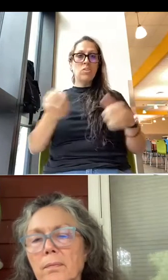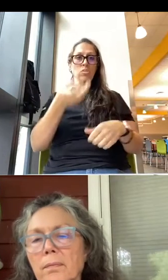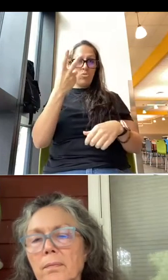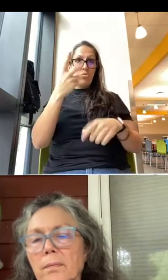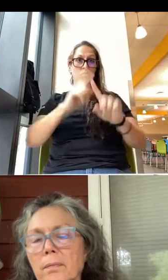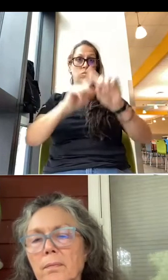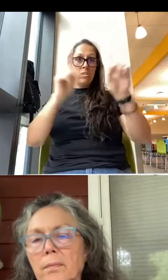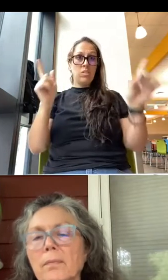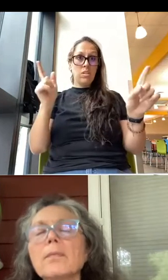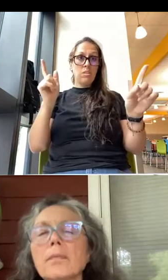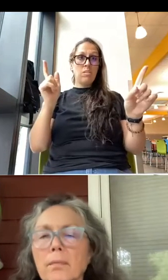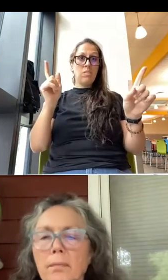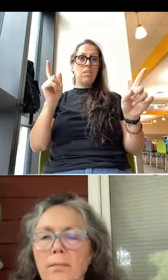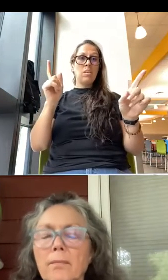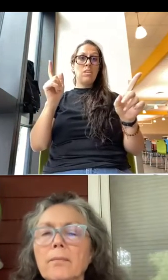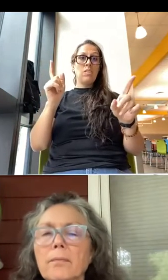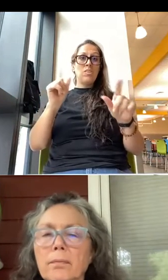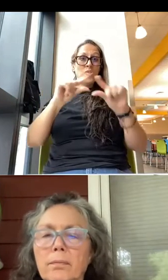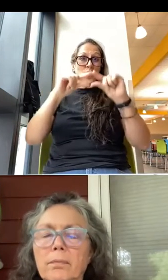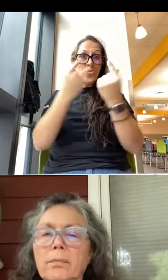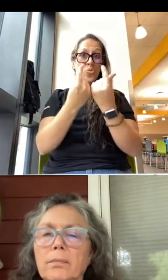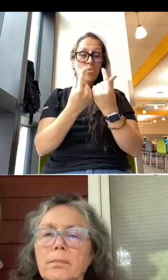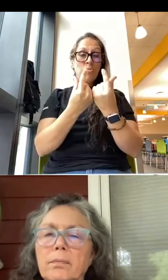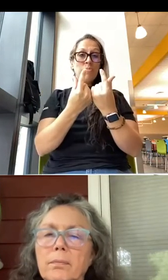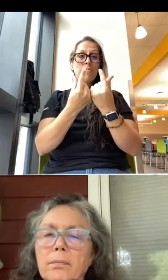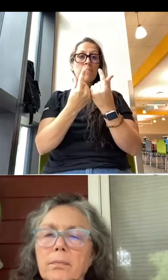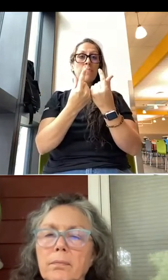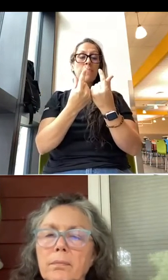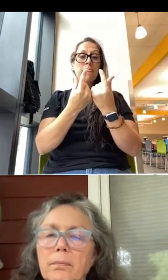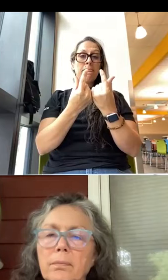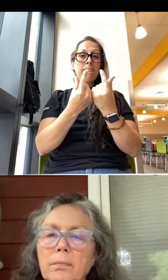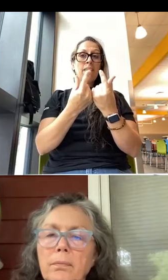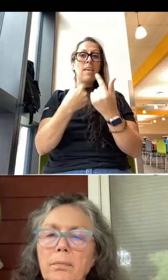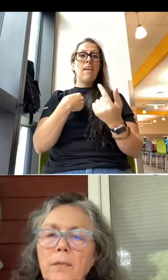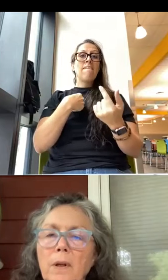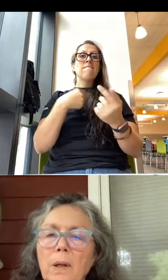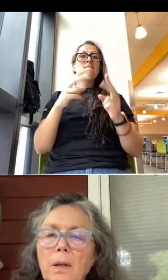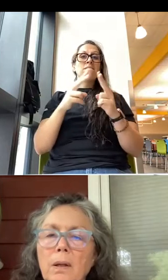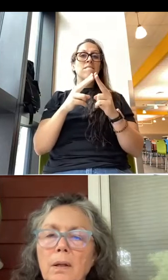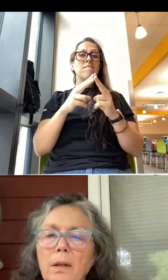ethnic groups which have a very troubled history!